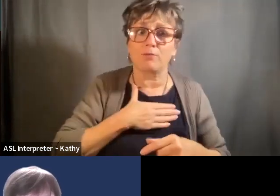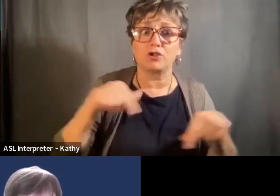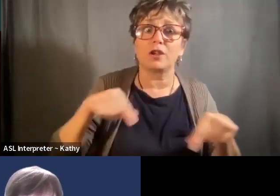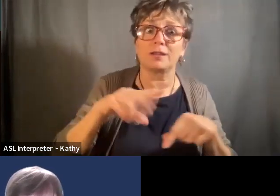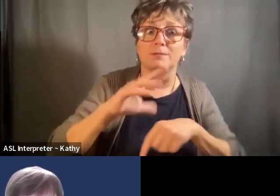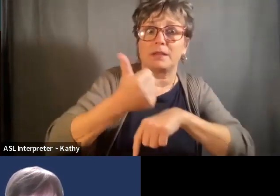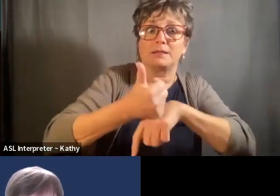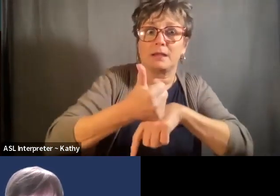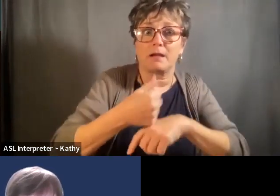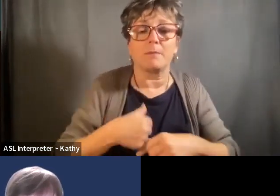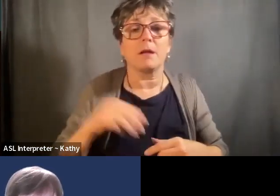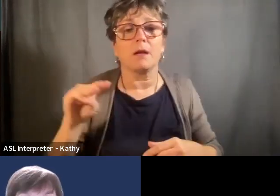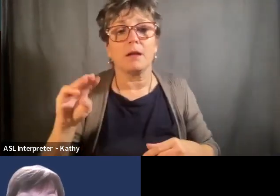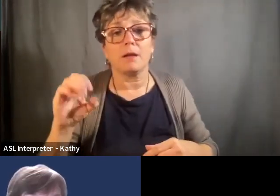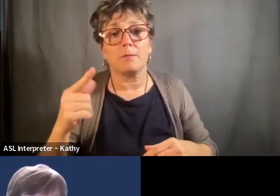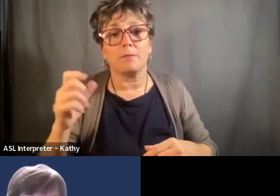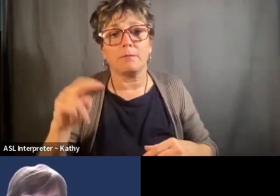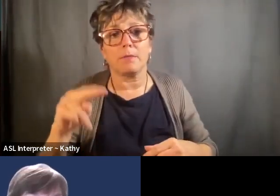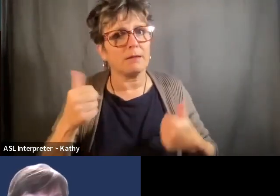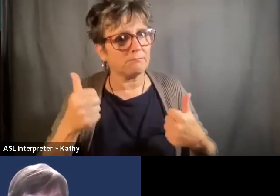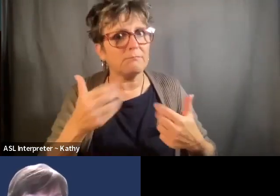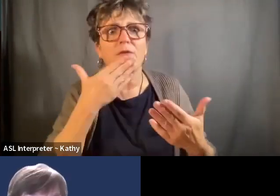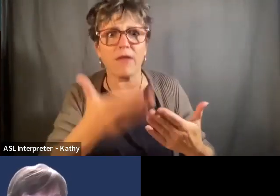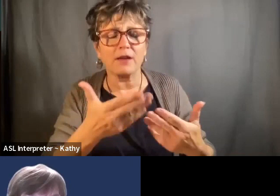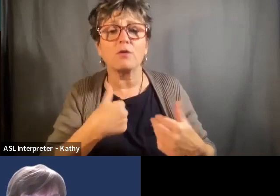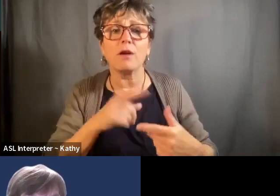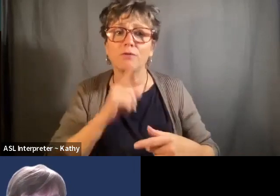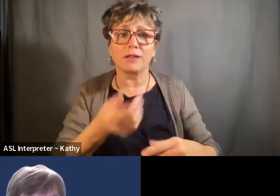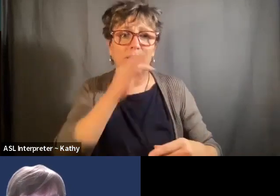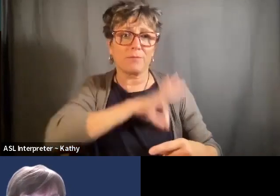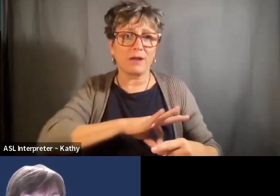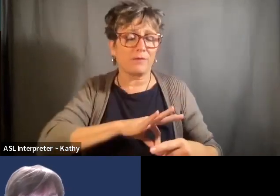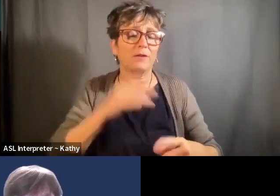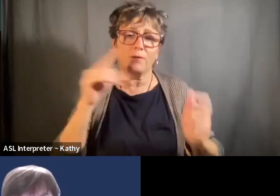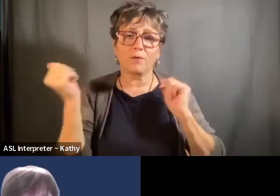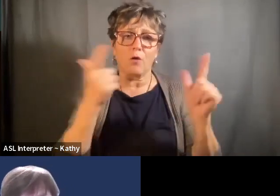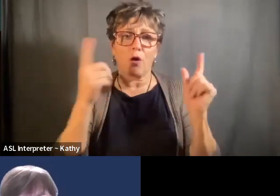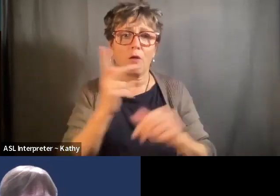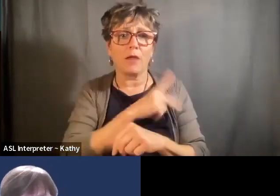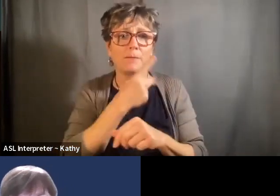will be for all patients and participants that have that situation not just Usher and